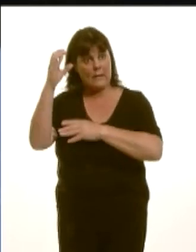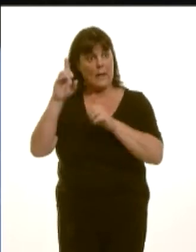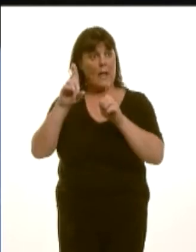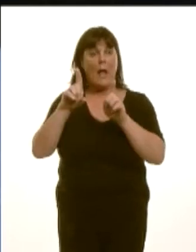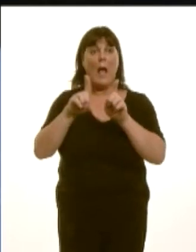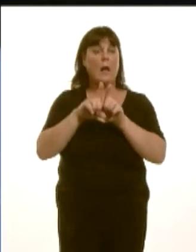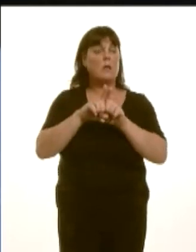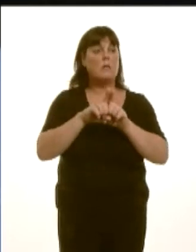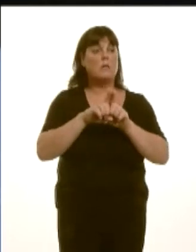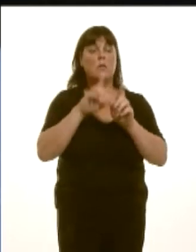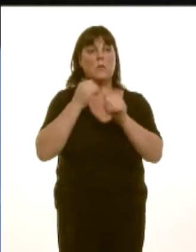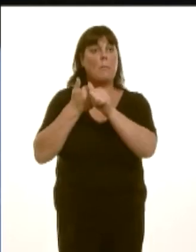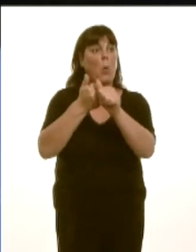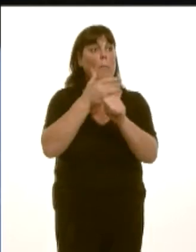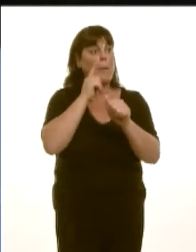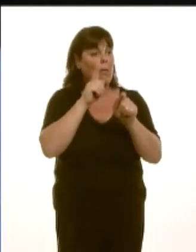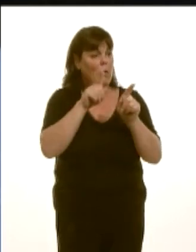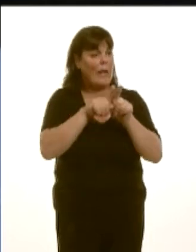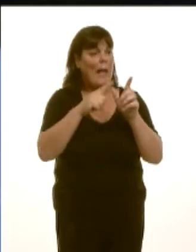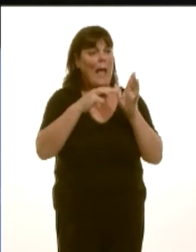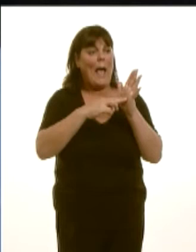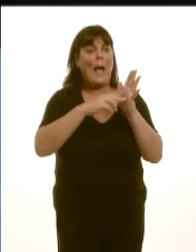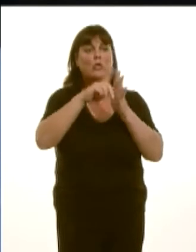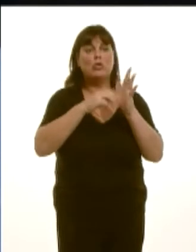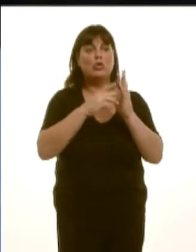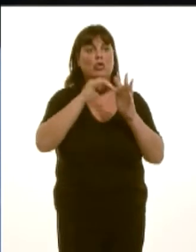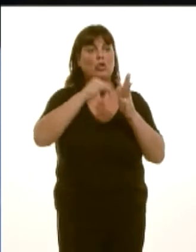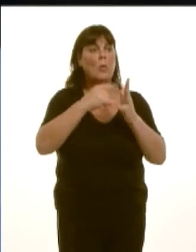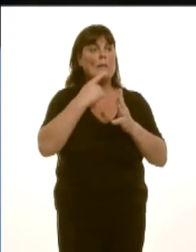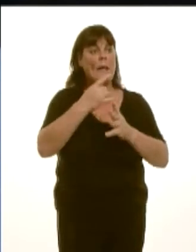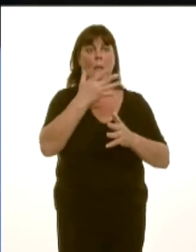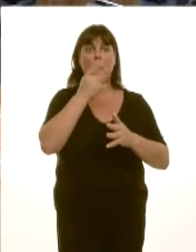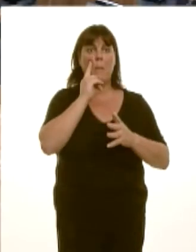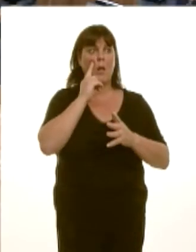given the right support from your Government to support people to receive the benefits they need?